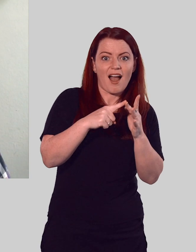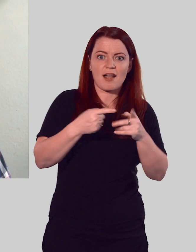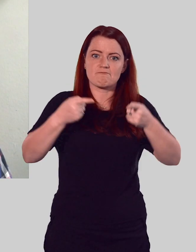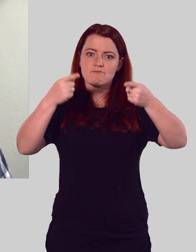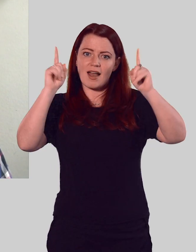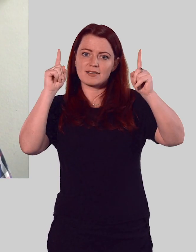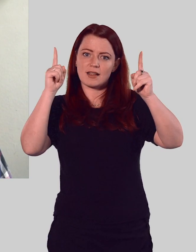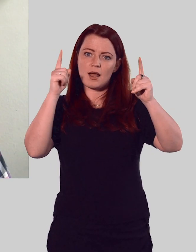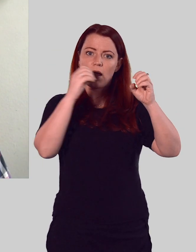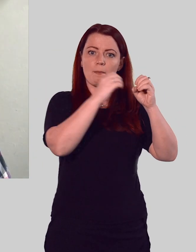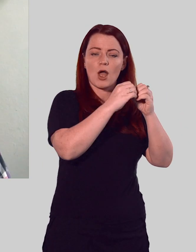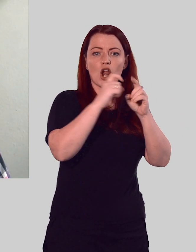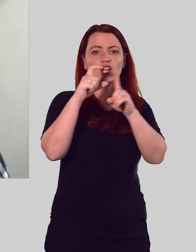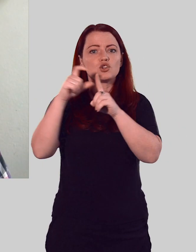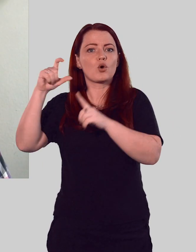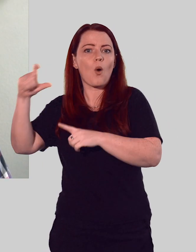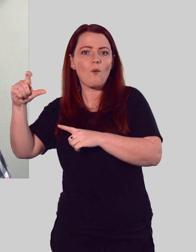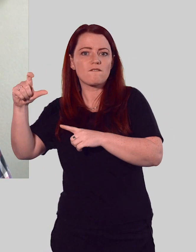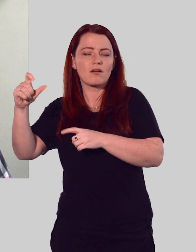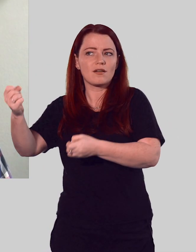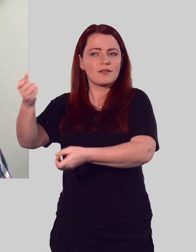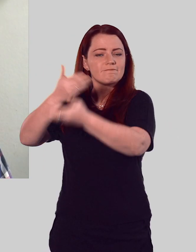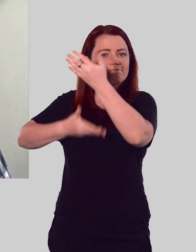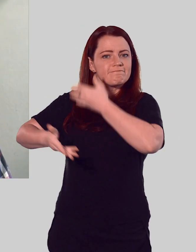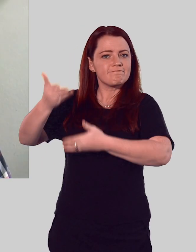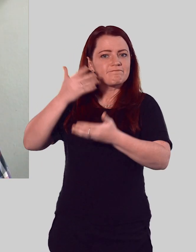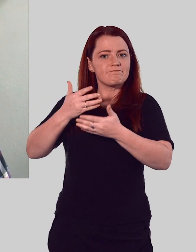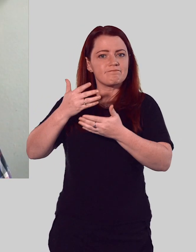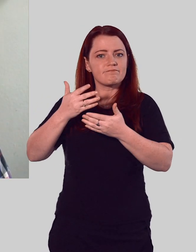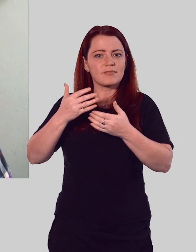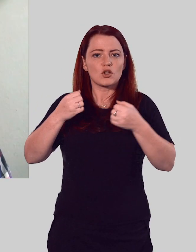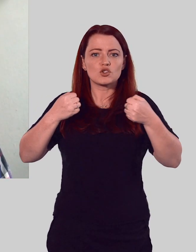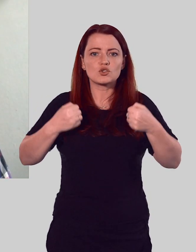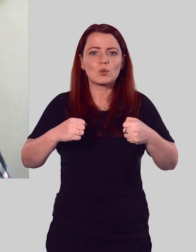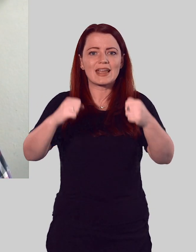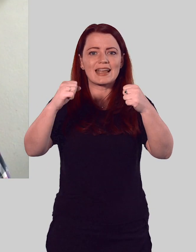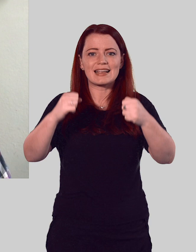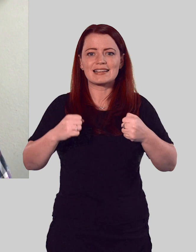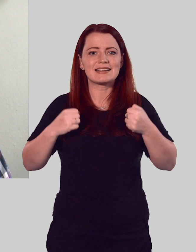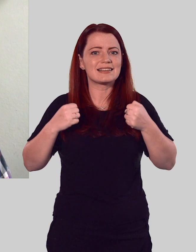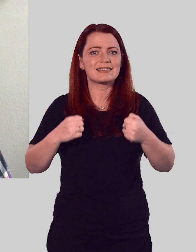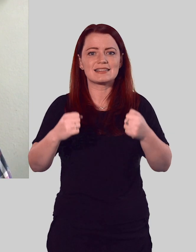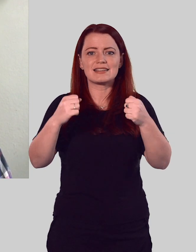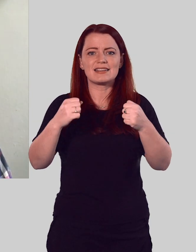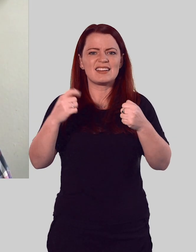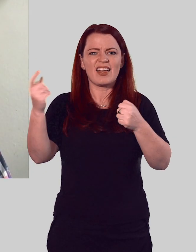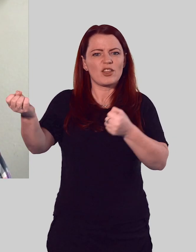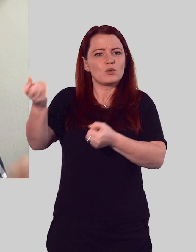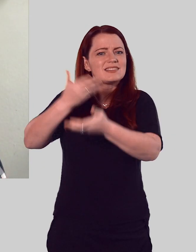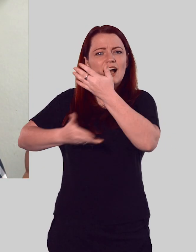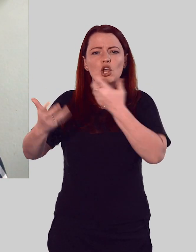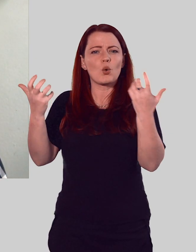and play talking about a set of swings and how swings don't tell you how to play you discover that for yourself.